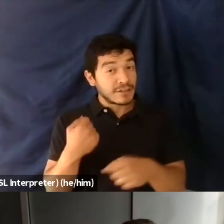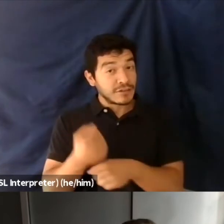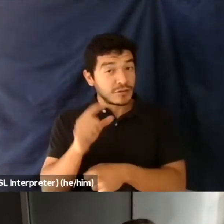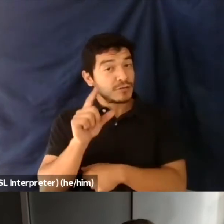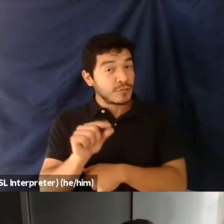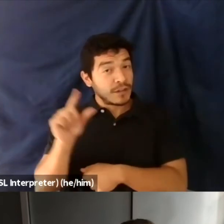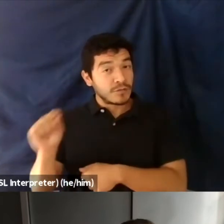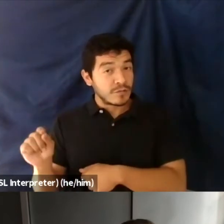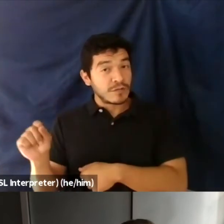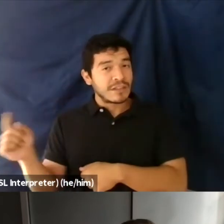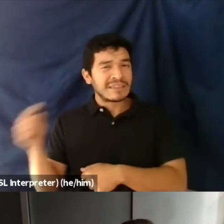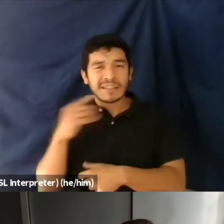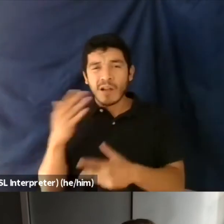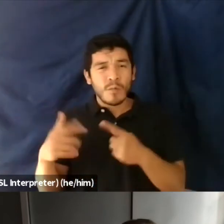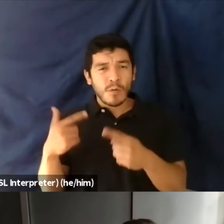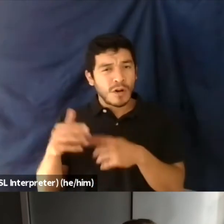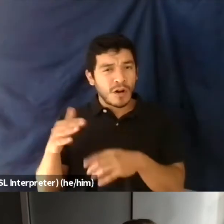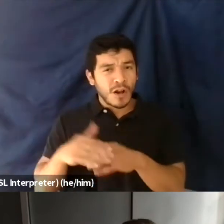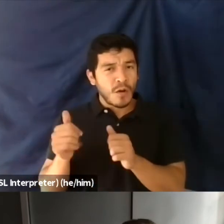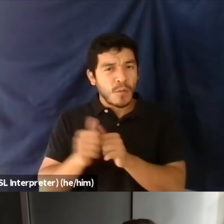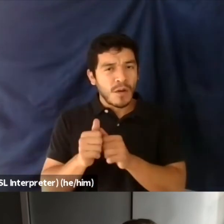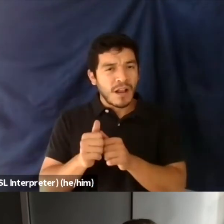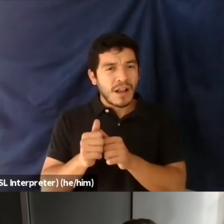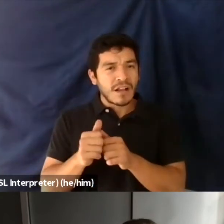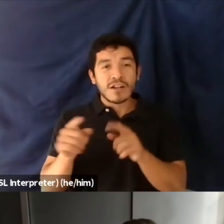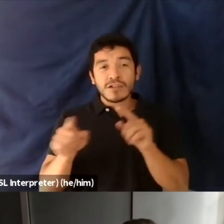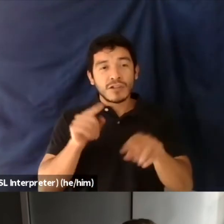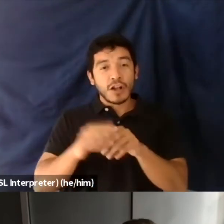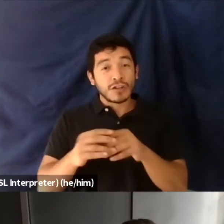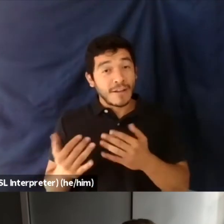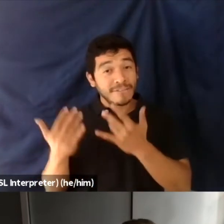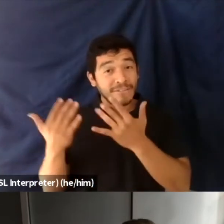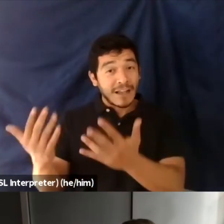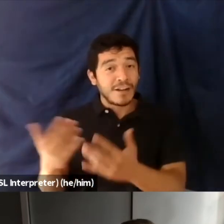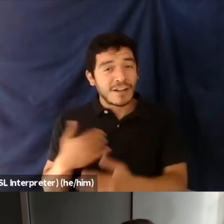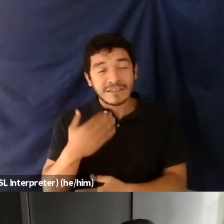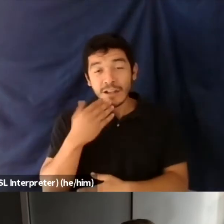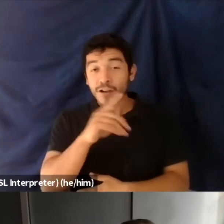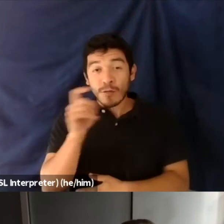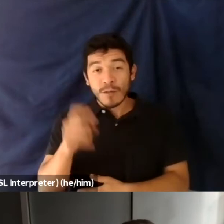And they were like, what's going on with Socks on Fire? And I'm just like, good question. We're thinking about doing this tour.